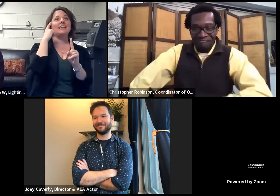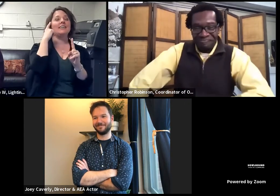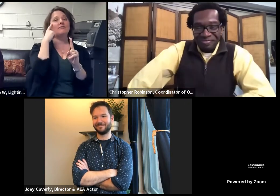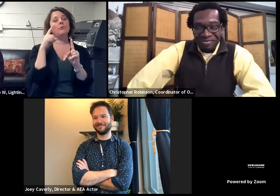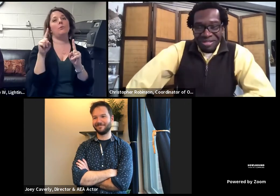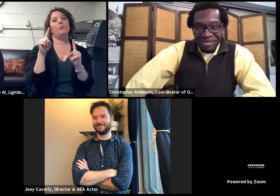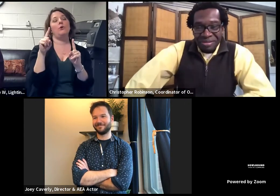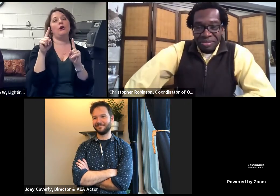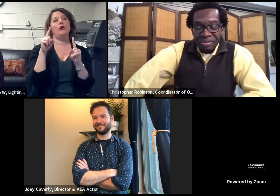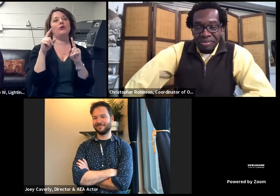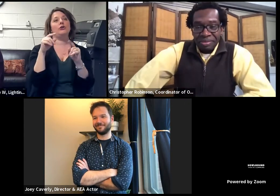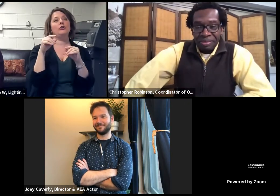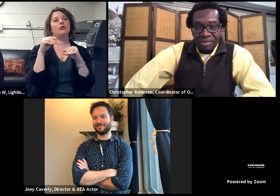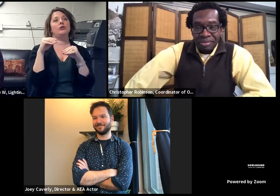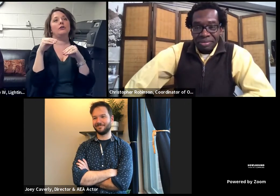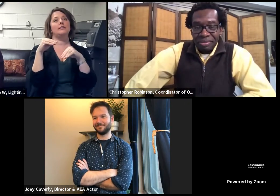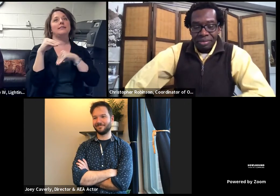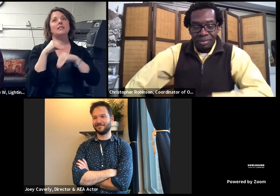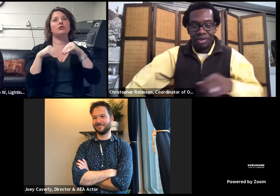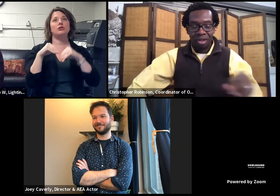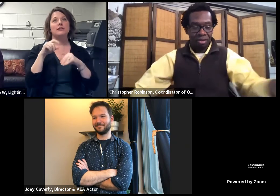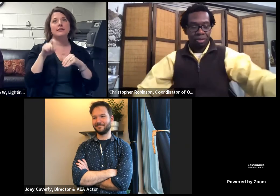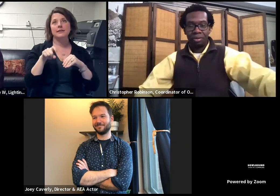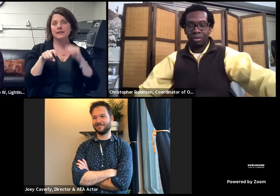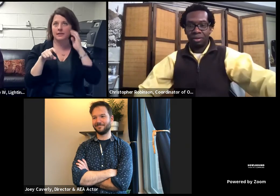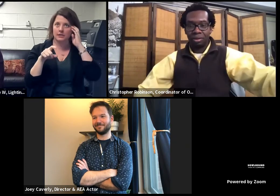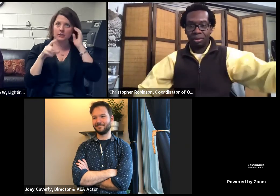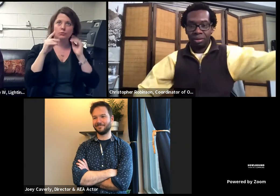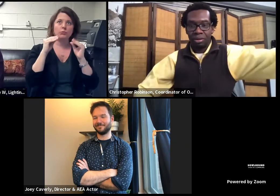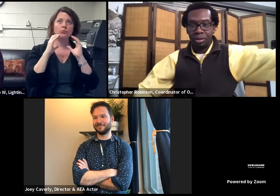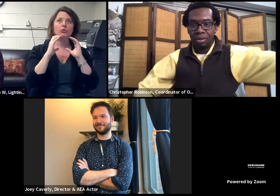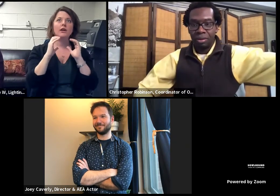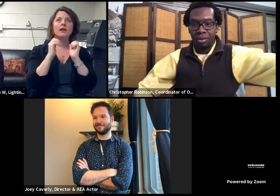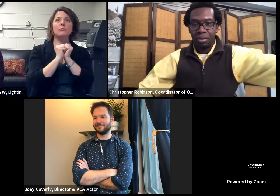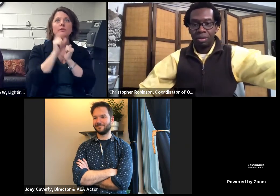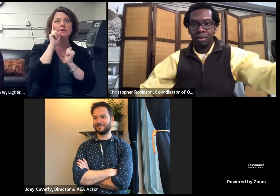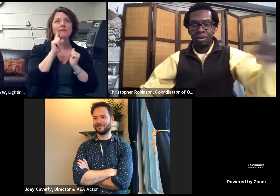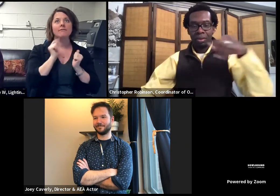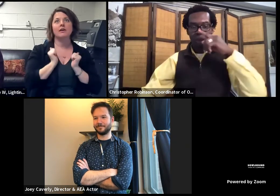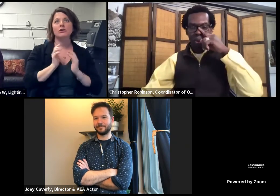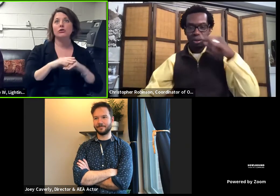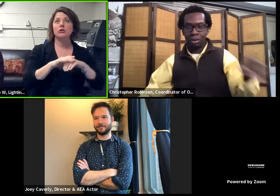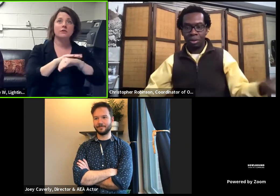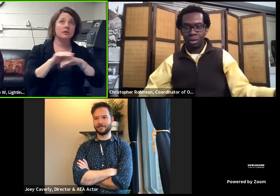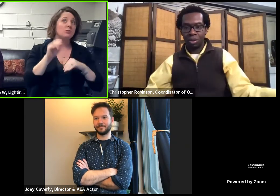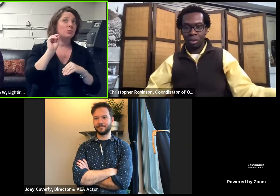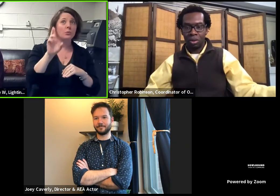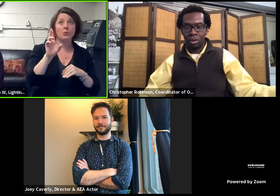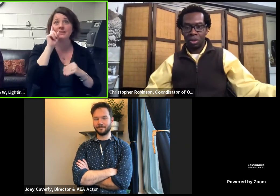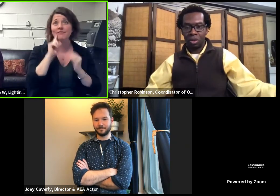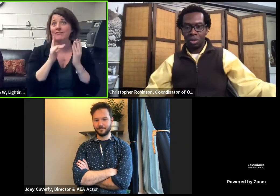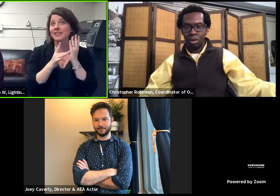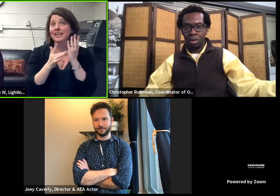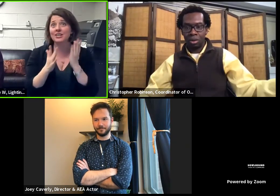but without end-- Report. (chuckles) Like for movement needs and communication with deaf actors/artists on stage,